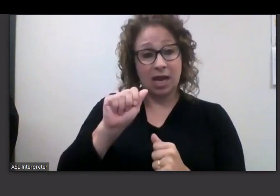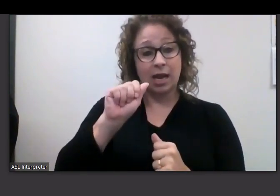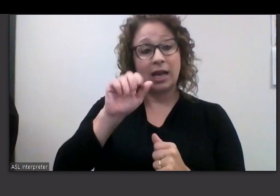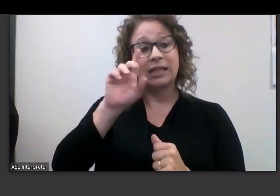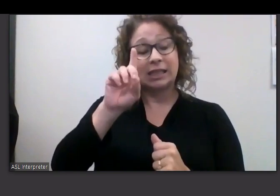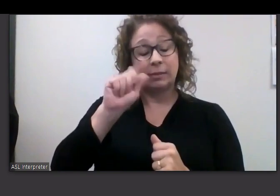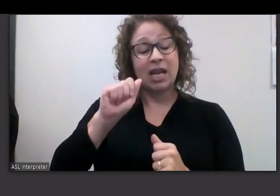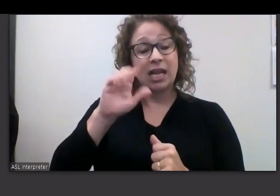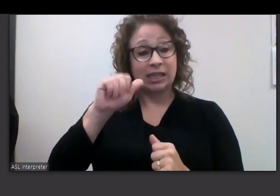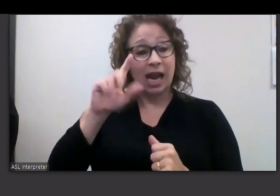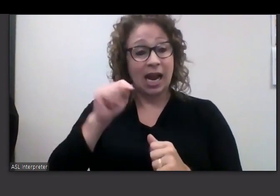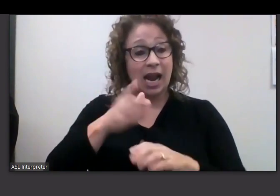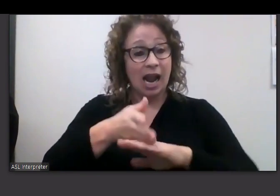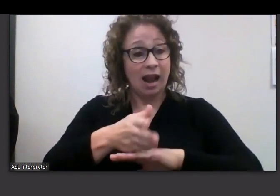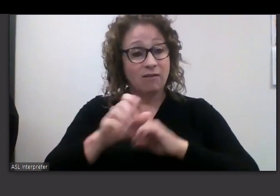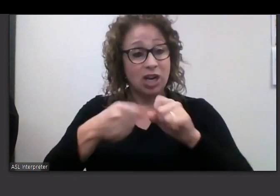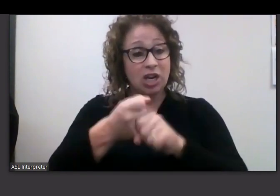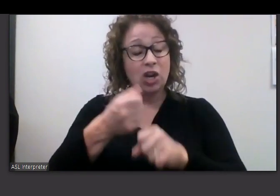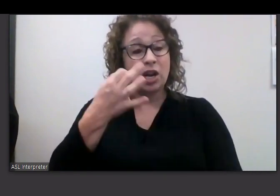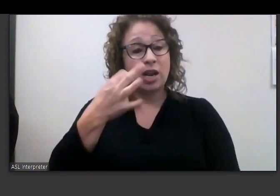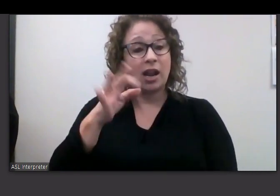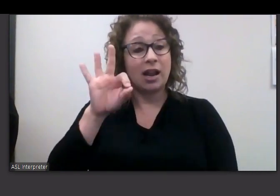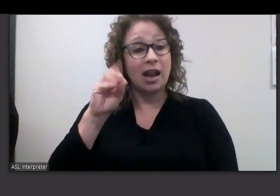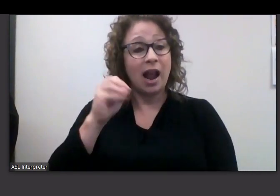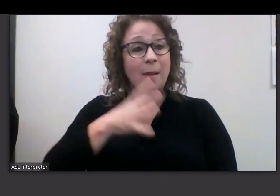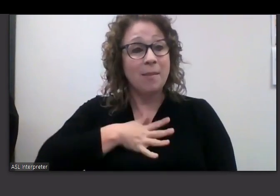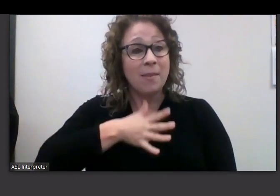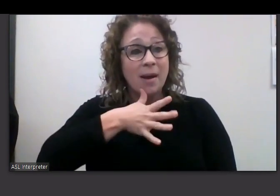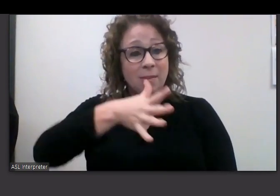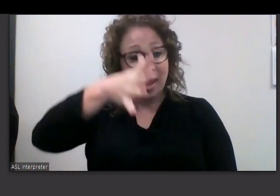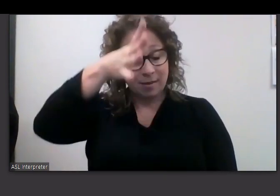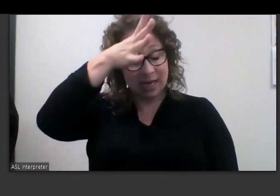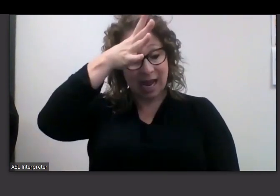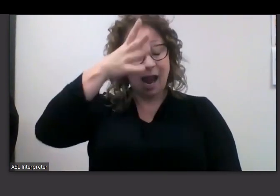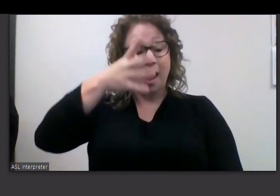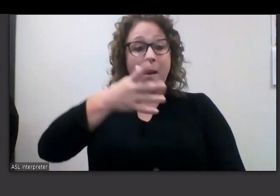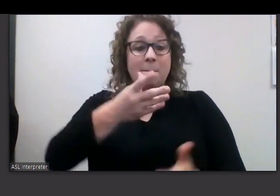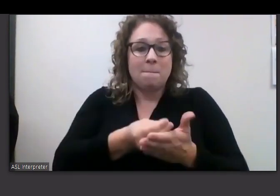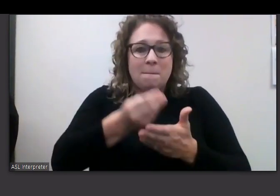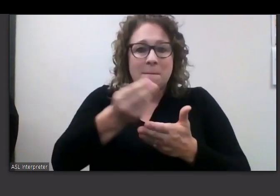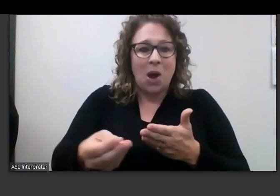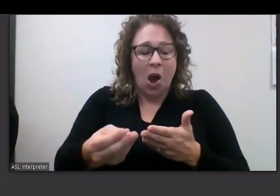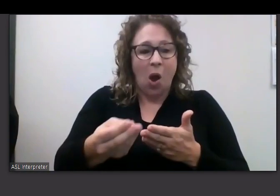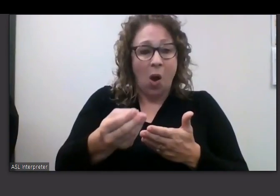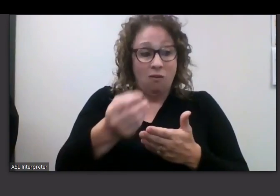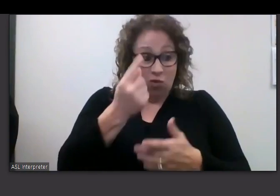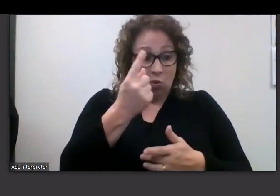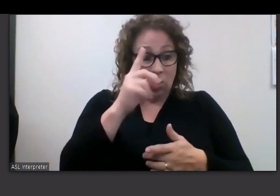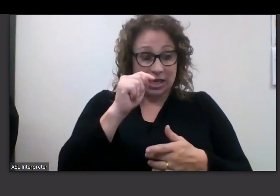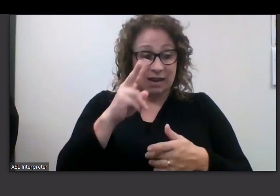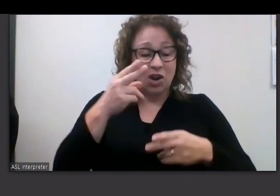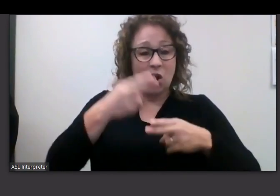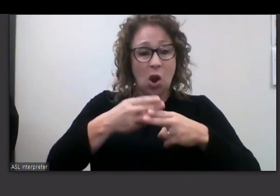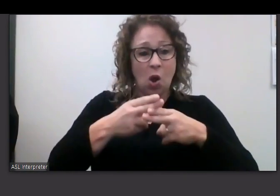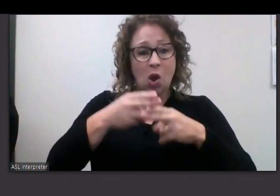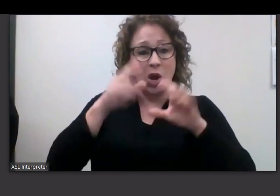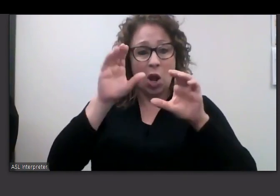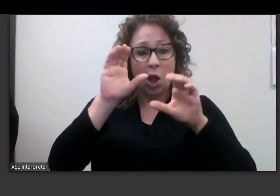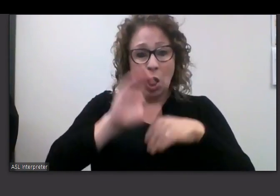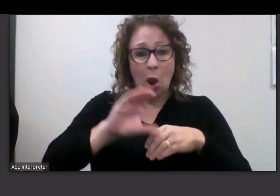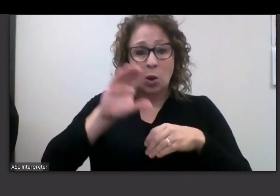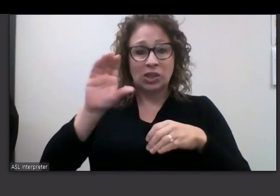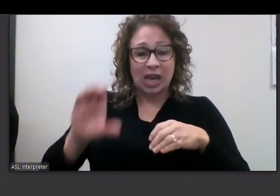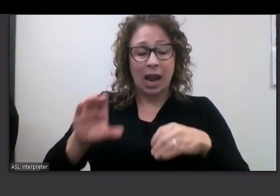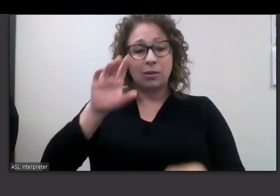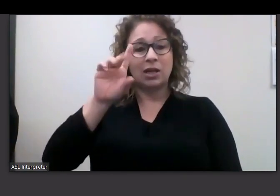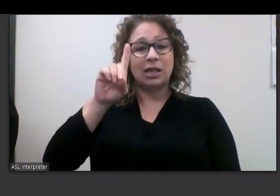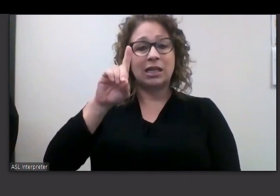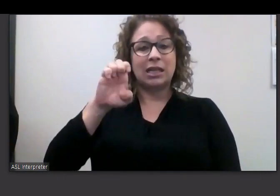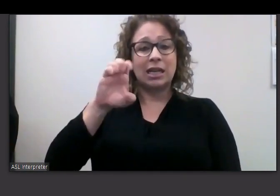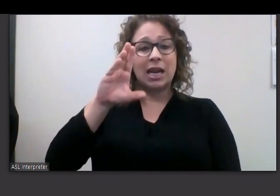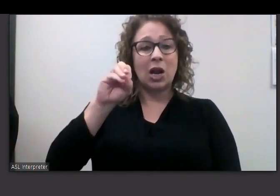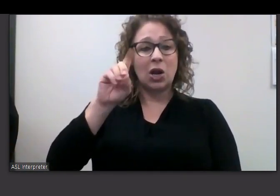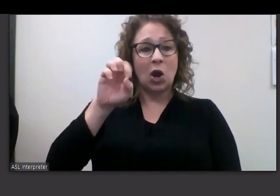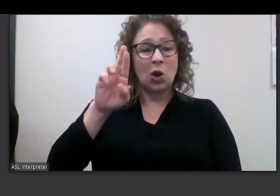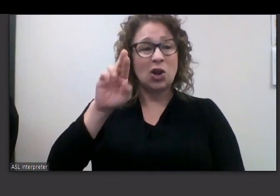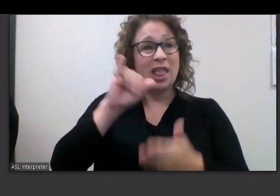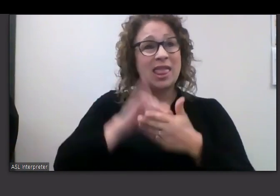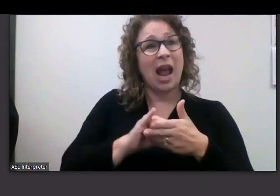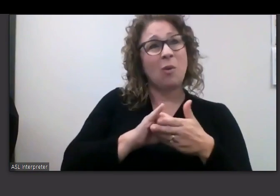my parents purchased the closed captioning decoder for one of our TVs back around 1991-1992,